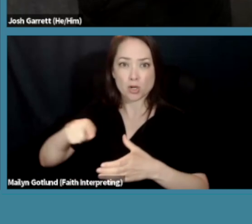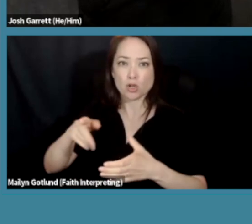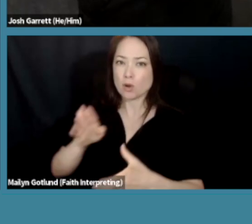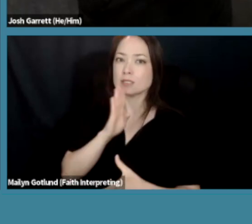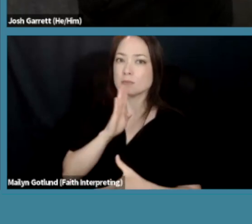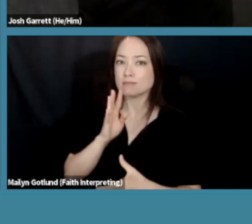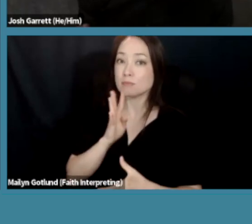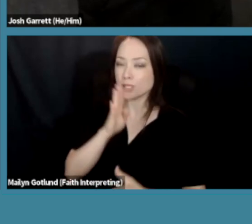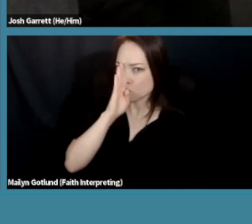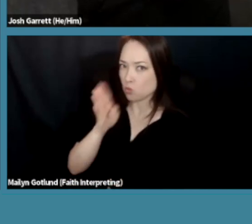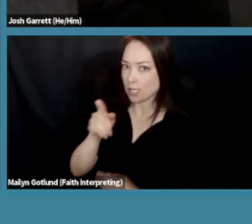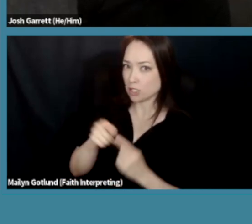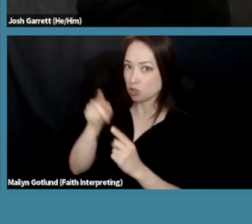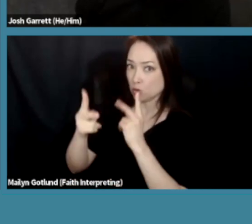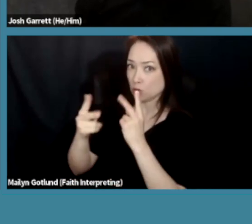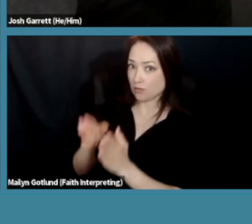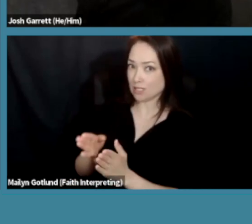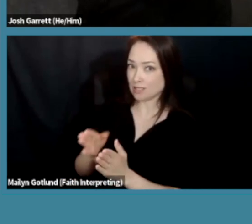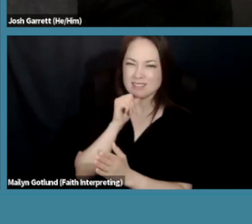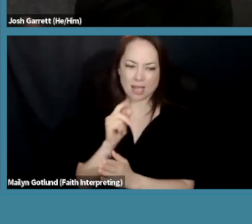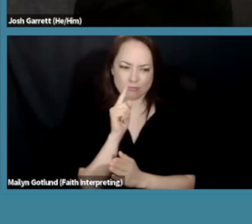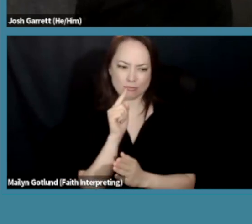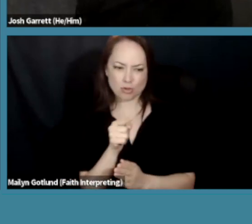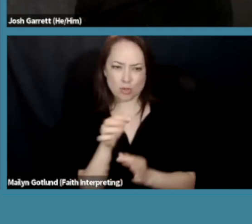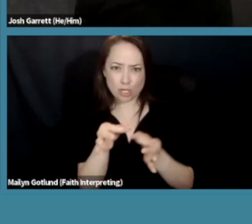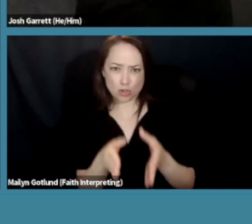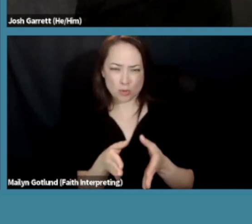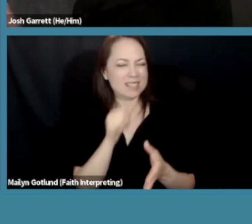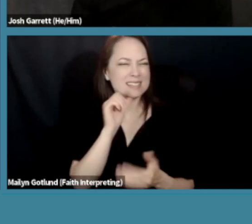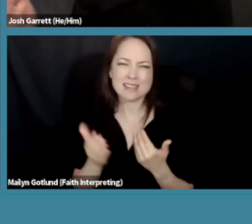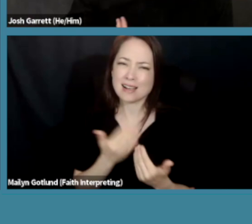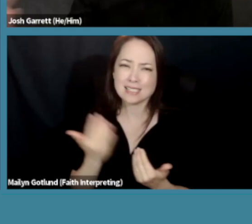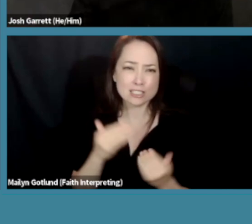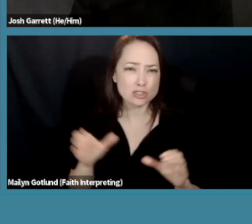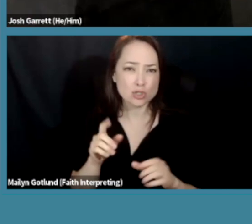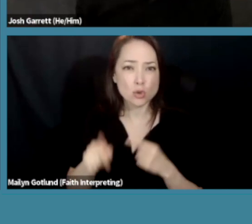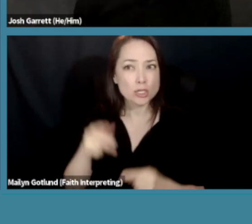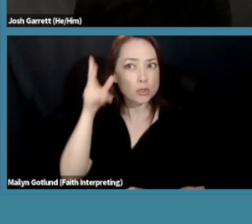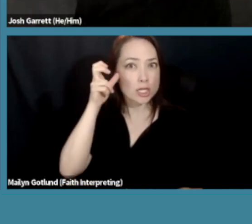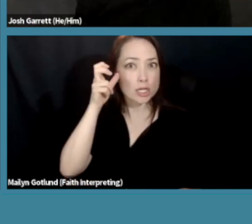the visitor and not to the interpreter, which is not always easy to do when you hear the voice of an interpreter.